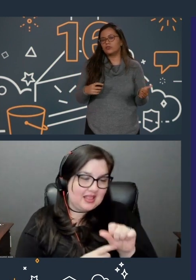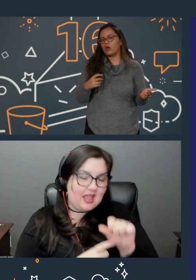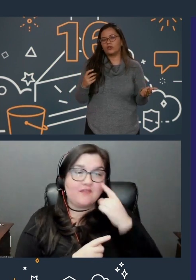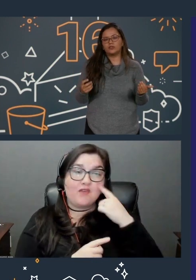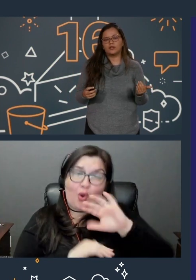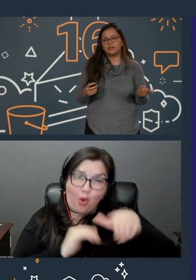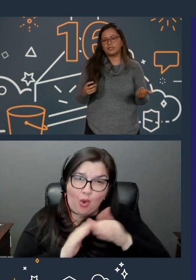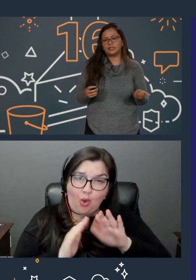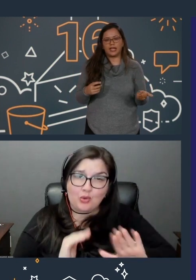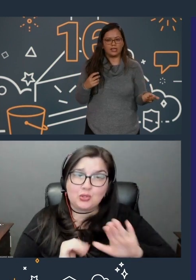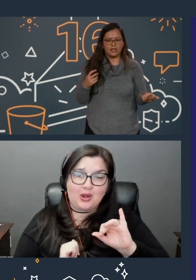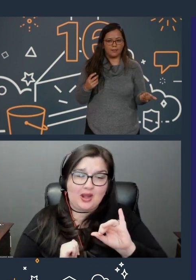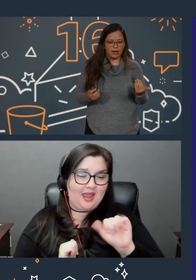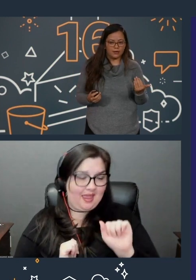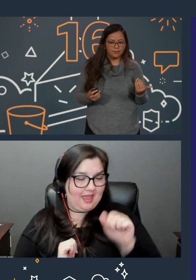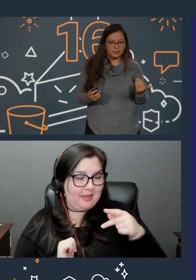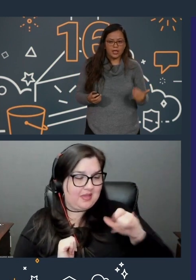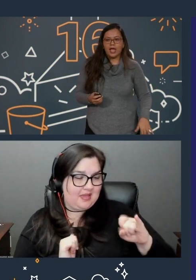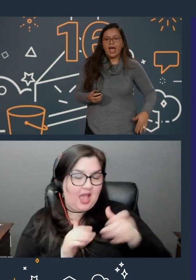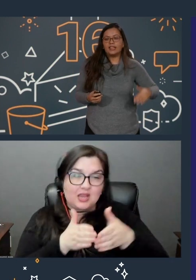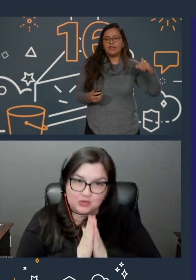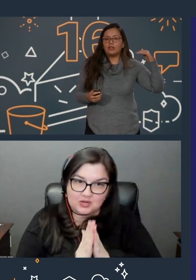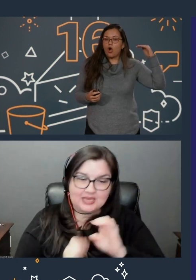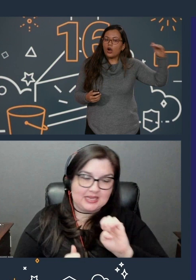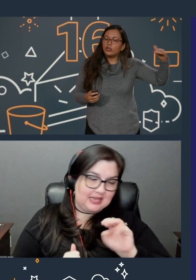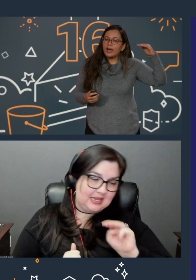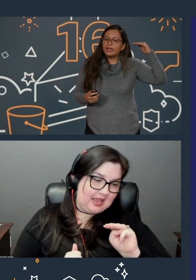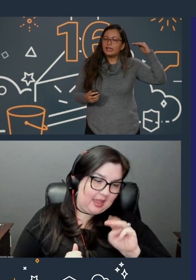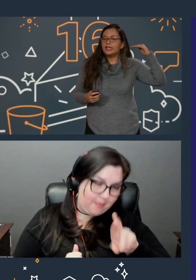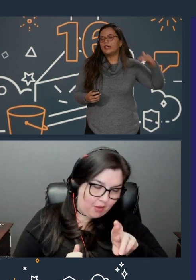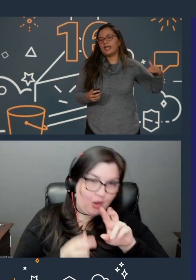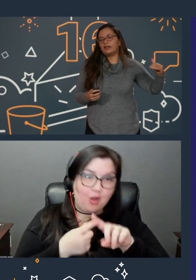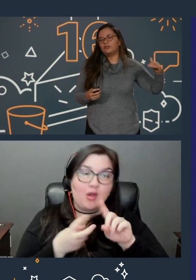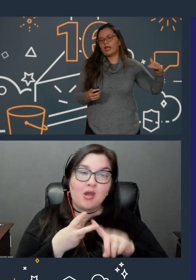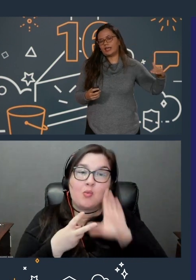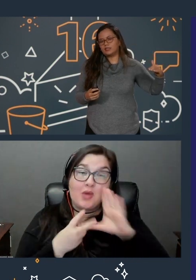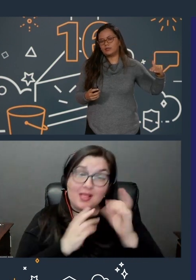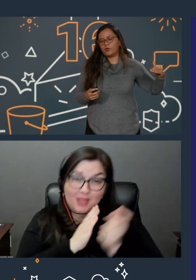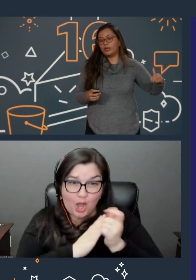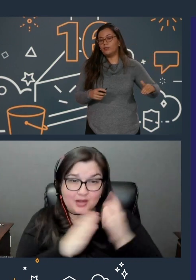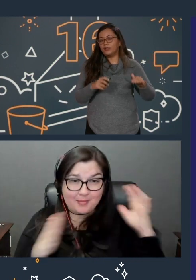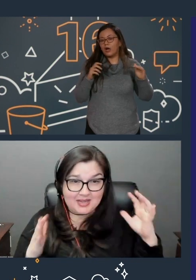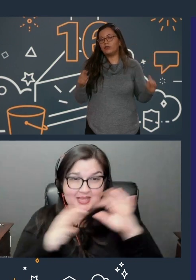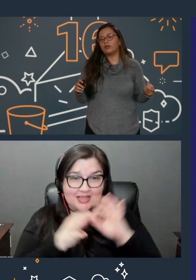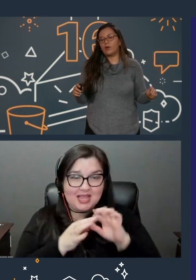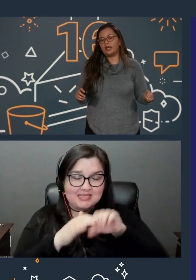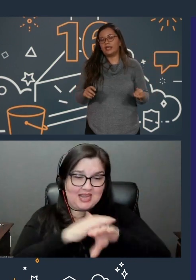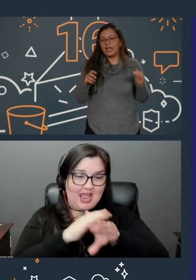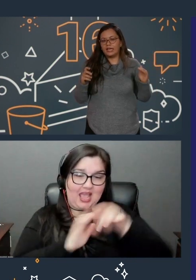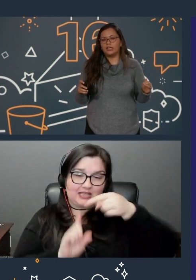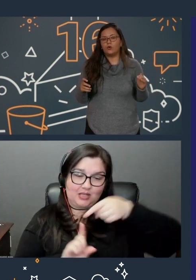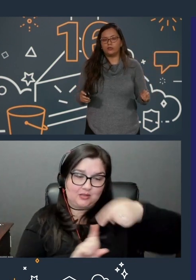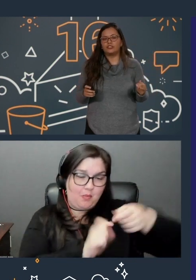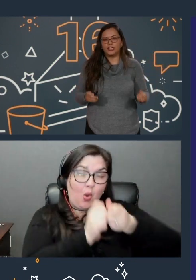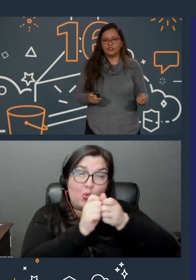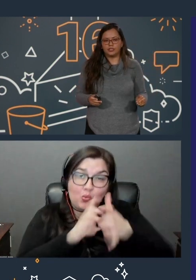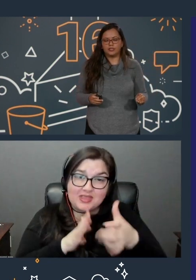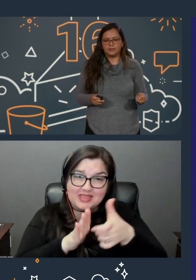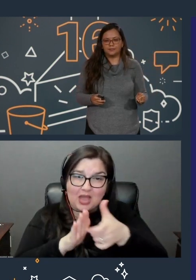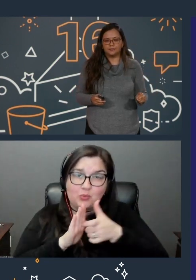to talk to services like EMR and they will automatically connect to the access point without requiring any code changes.